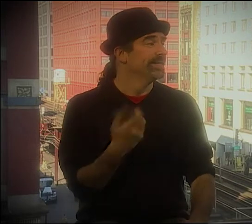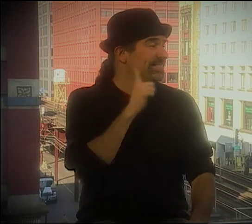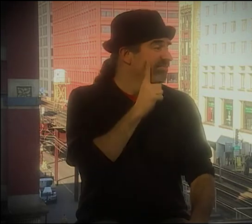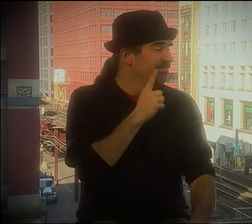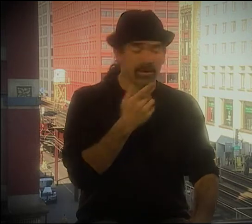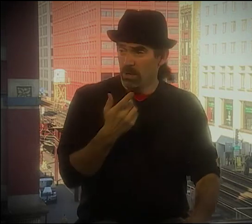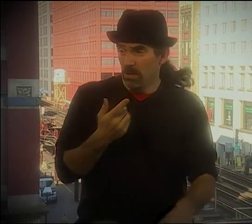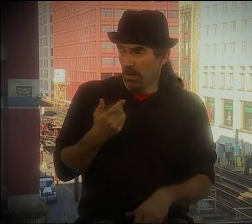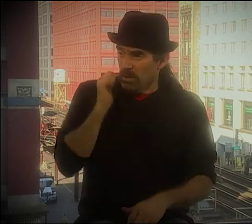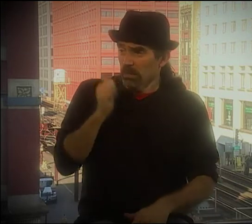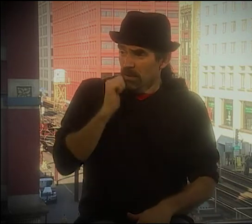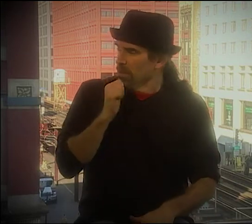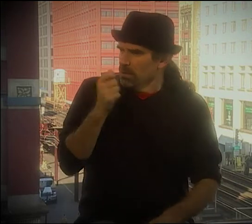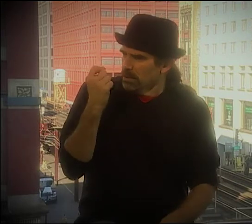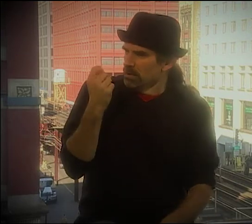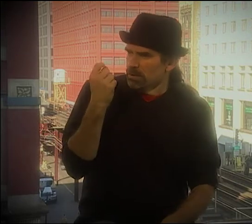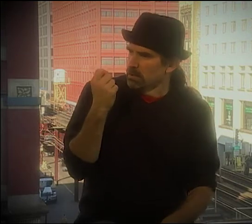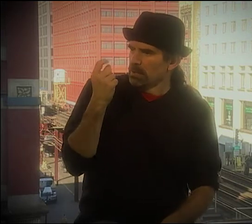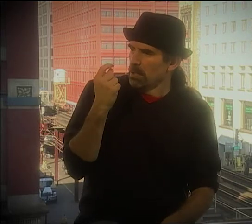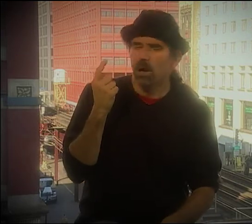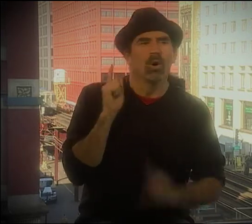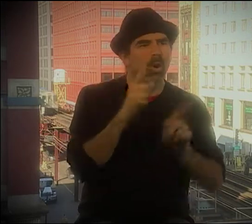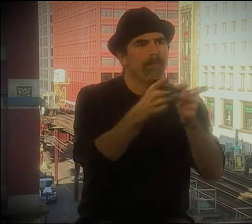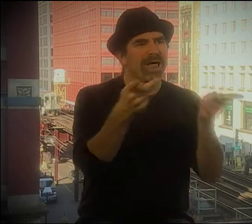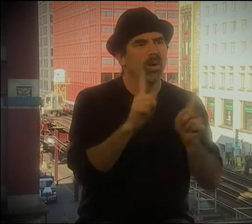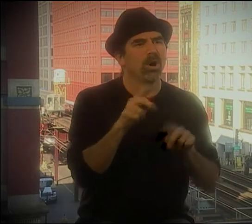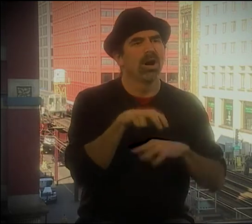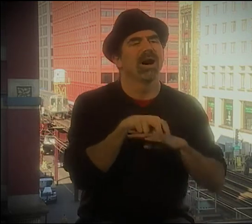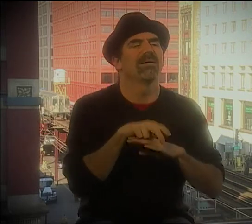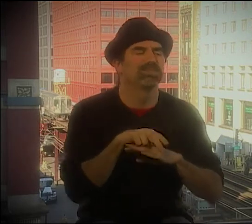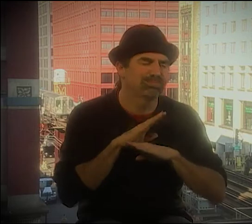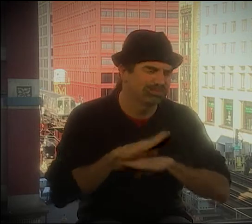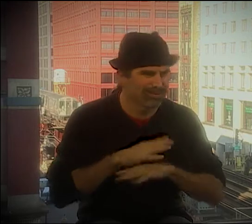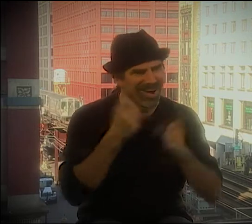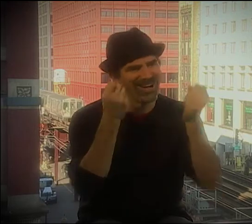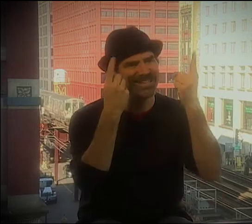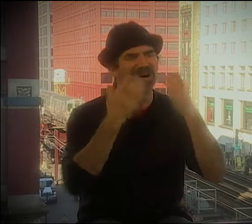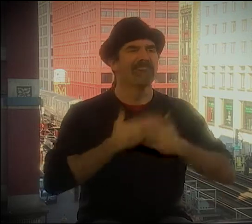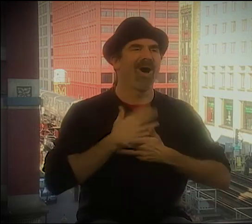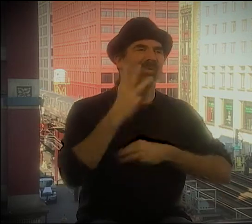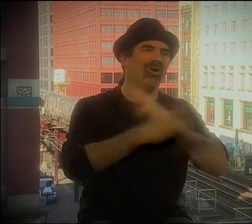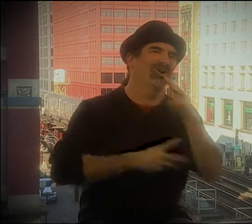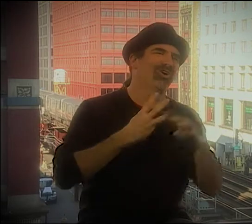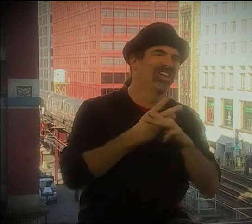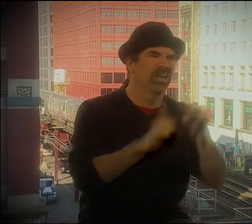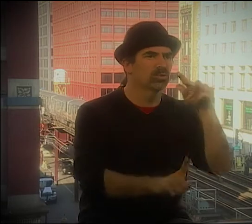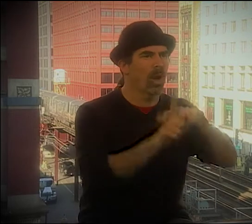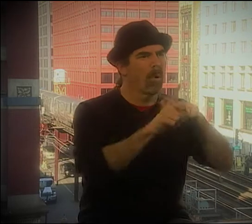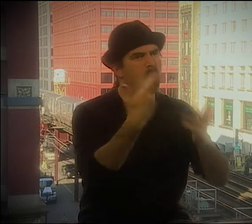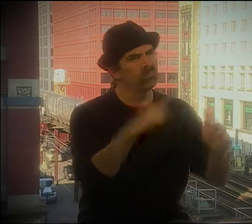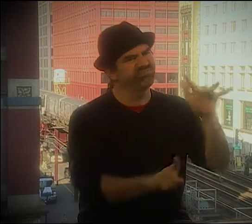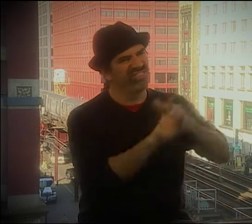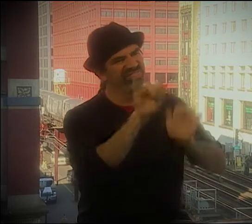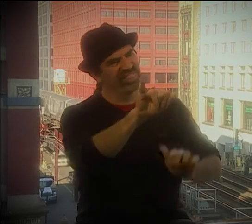I WANT TO SHOW PEOPLE THAT I UNDERSTAND THIS, THAT THIS IS SOMETHING THAT I'VE BEEN THROUGH. I MEAN, YOU CAN UNDERSTAND IT IF YOU'VE BEEN THROUGH IT.